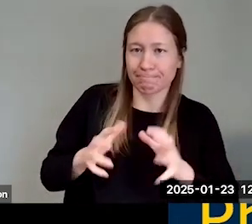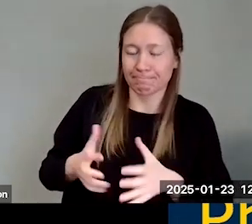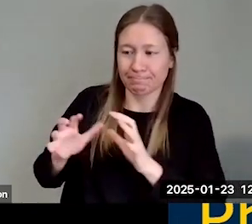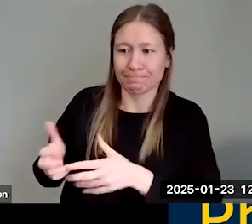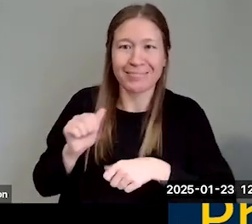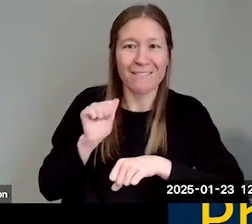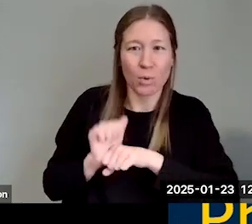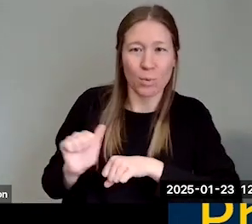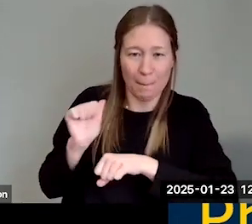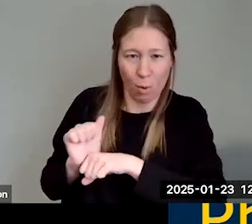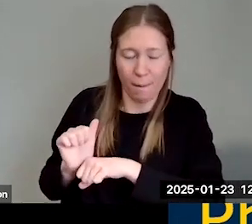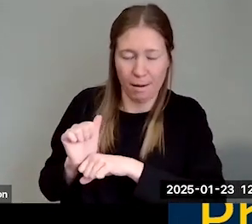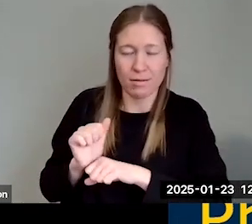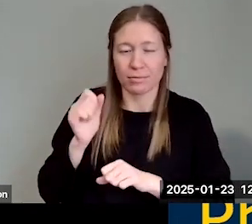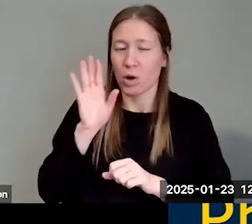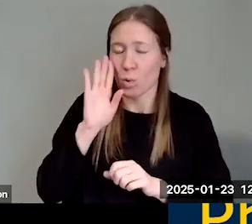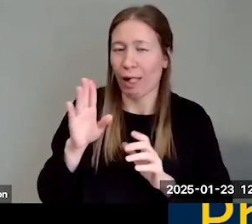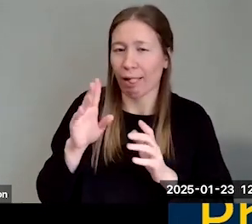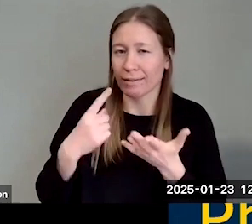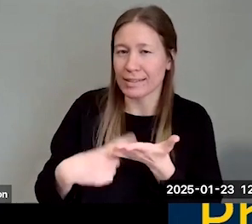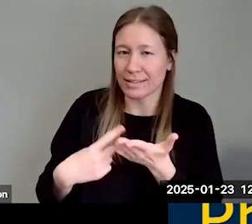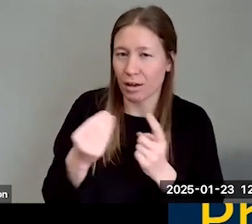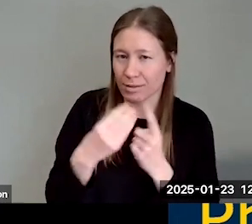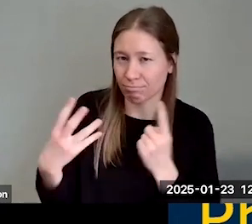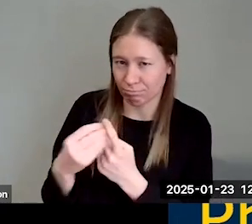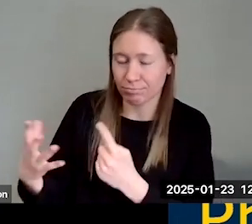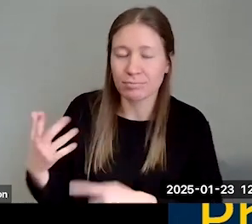At the first stage, which is really the pre-offer of employment,